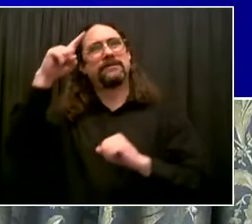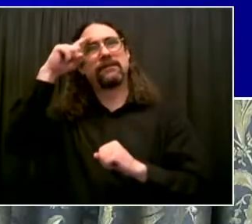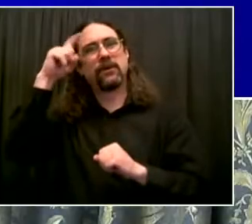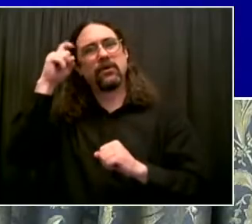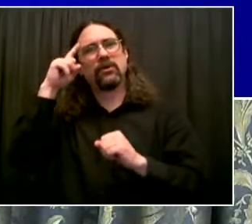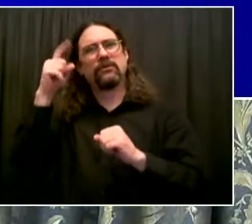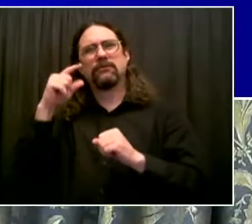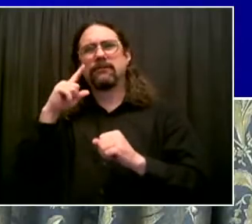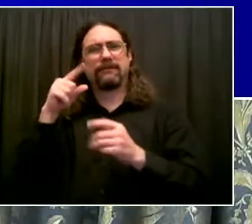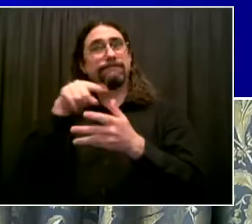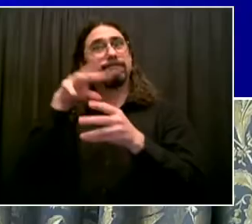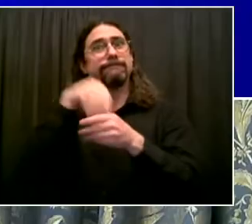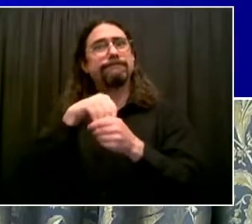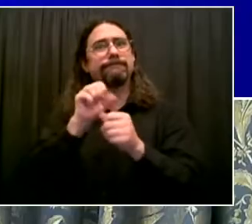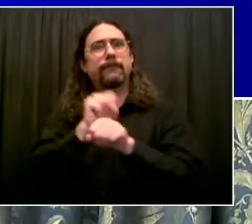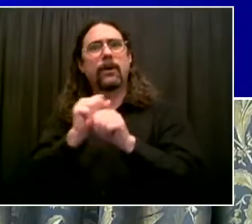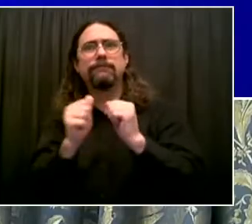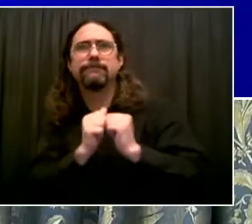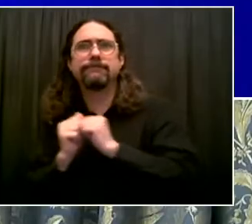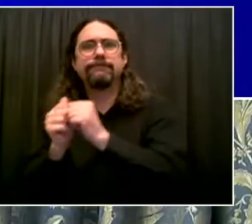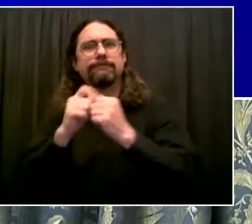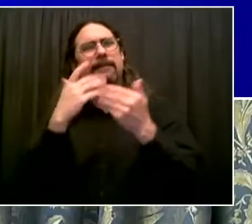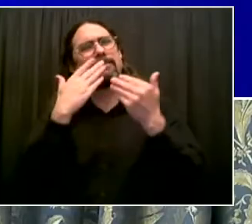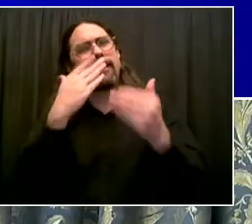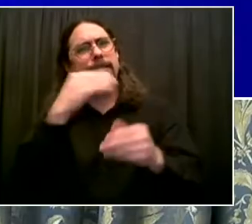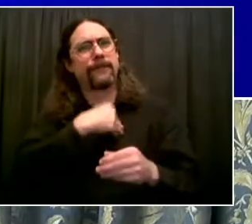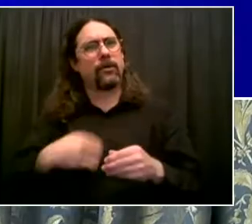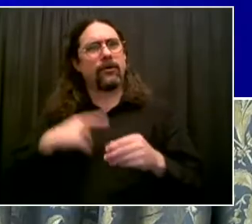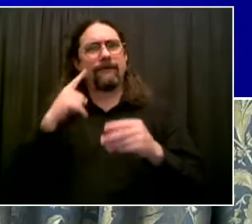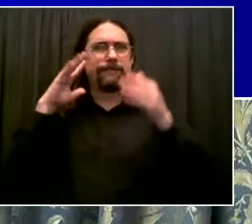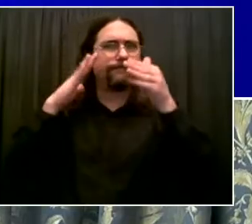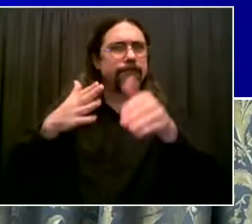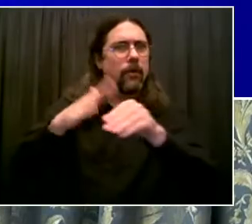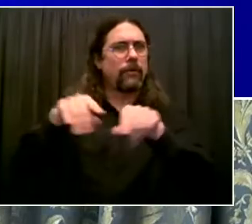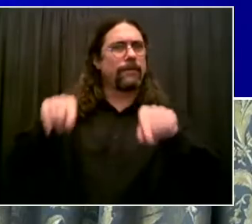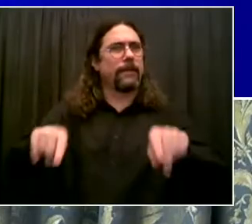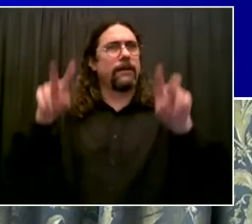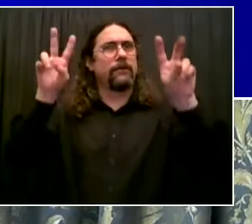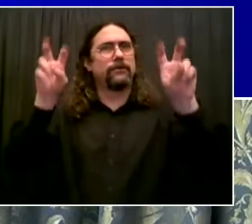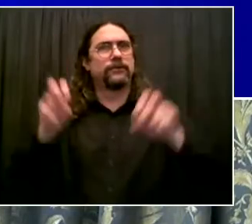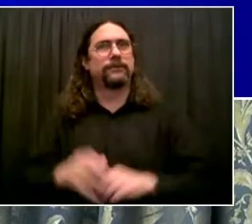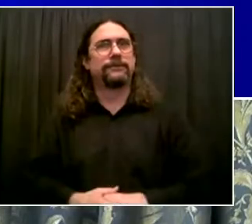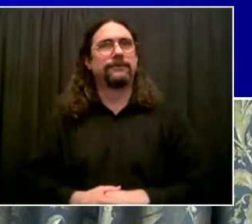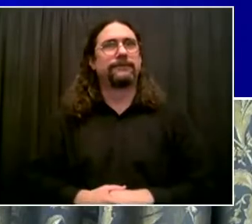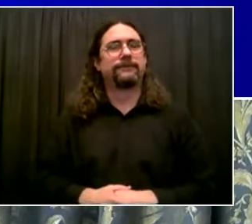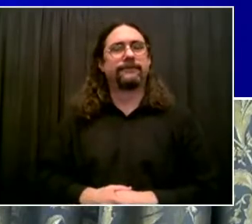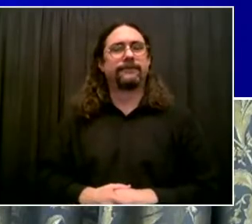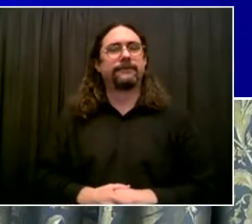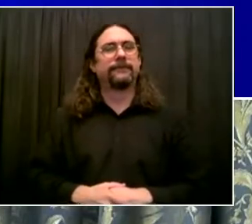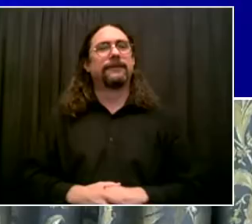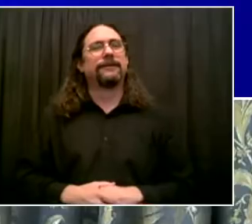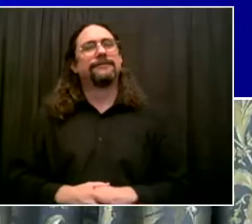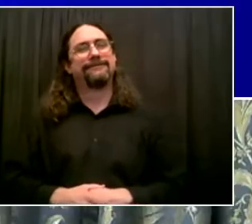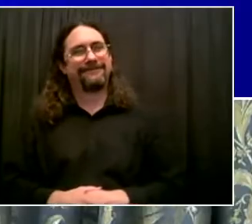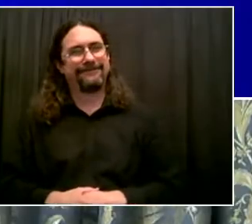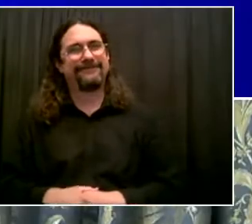YORK WORKING TOGETHER WITH YOUR OFFICE AND WITH ALL OF THE AGENCIES WE'RE WORKING WITH TODAY.